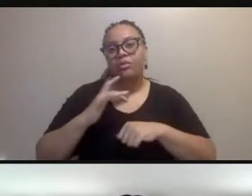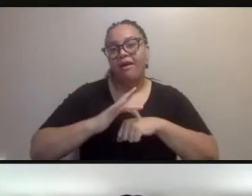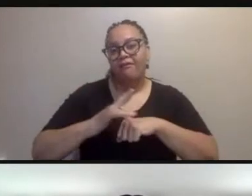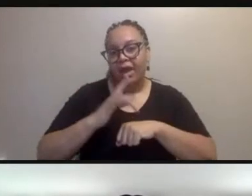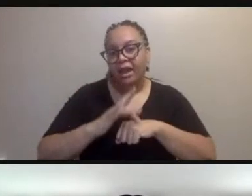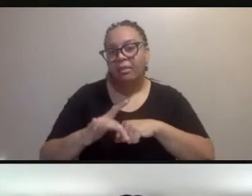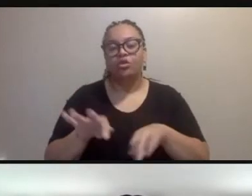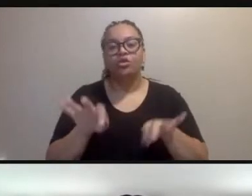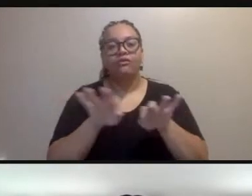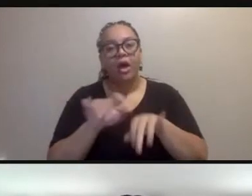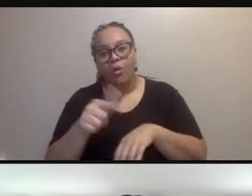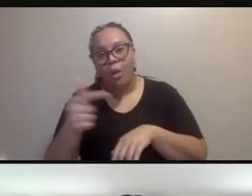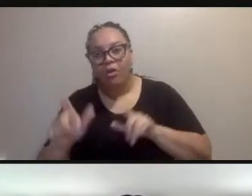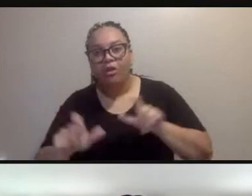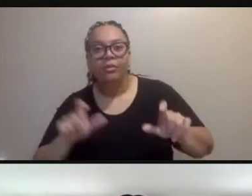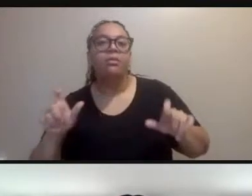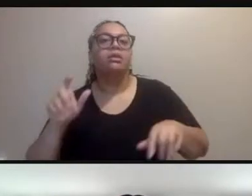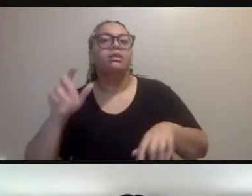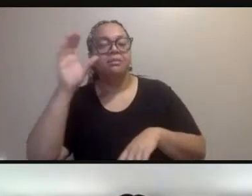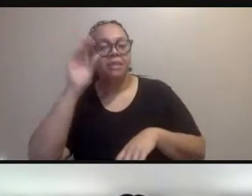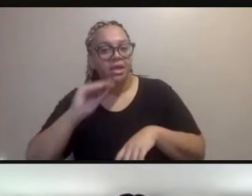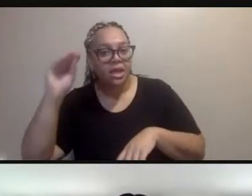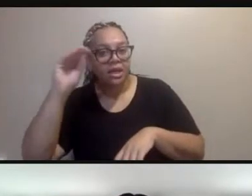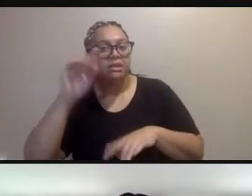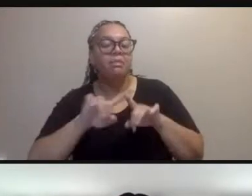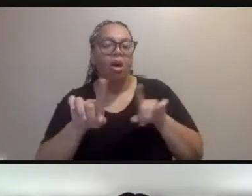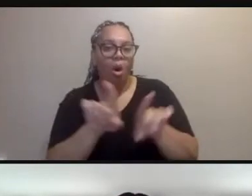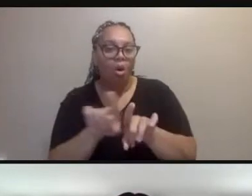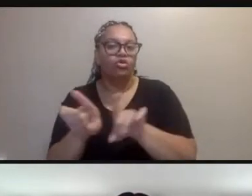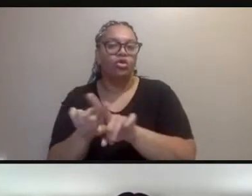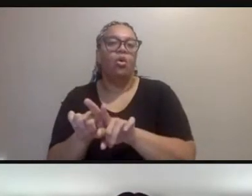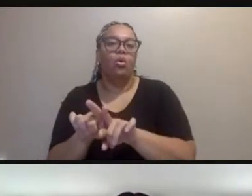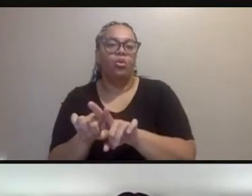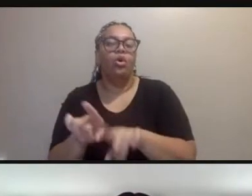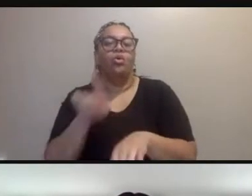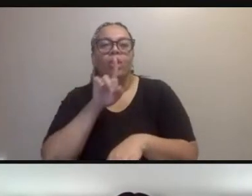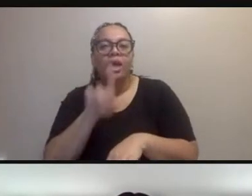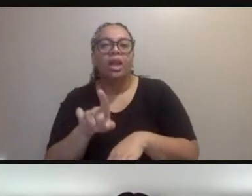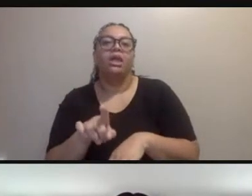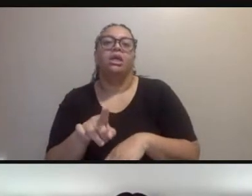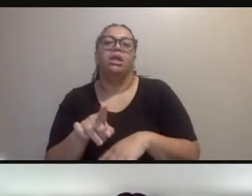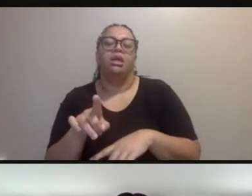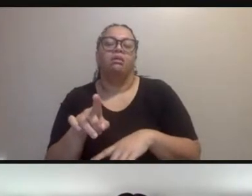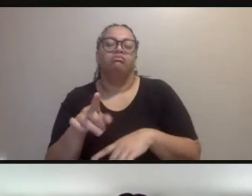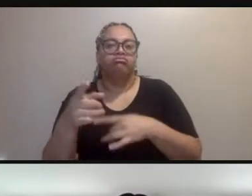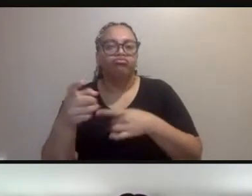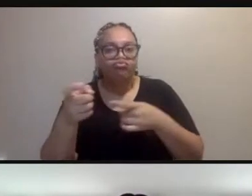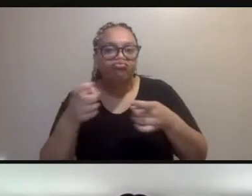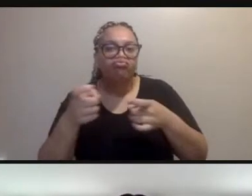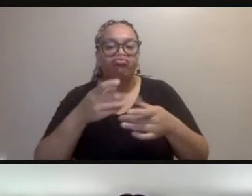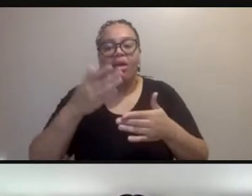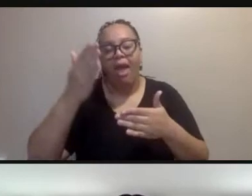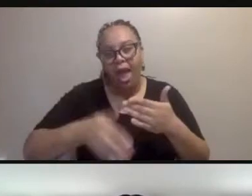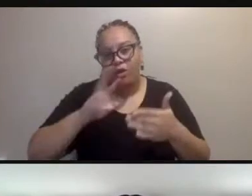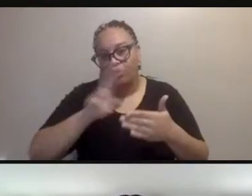TO.